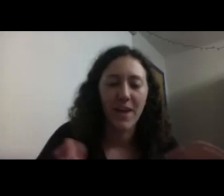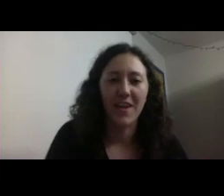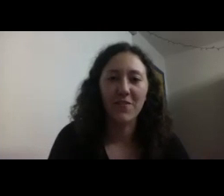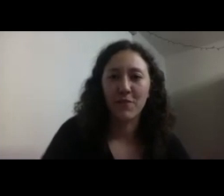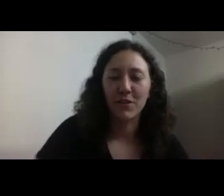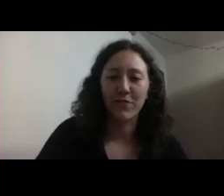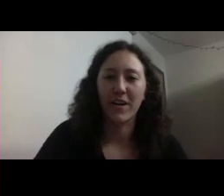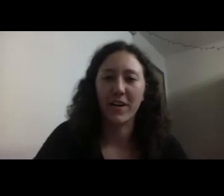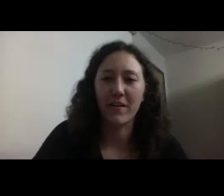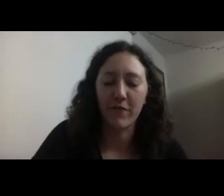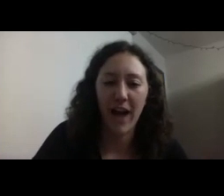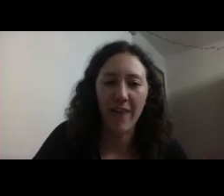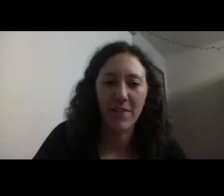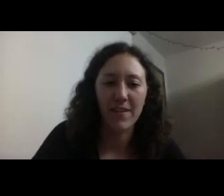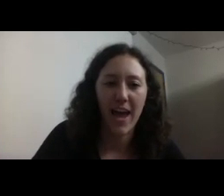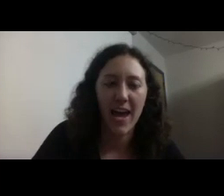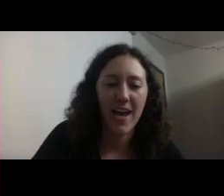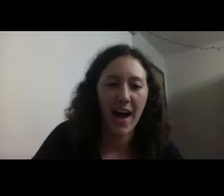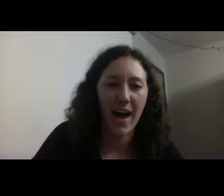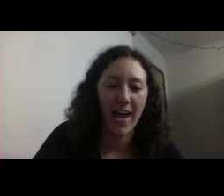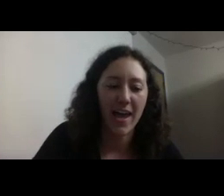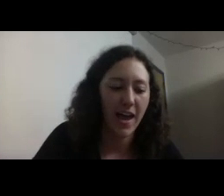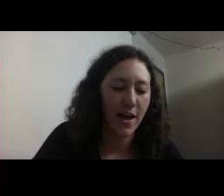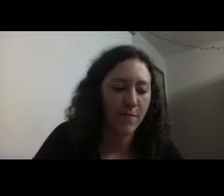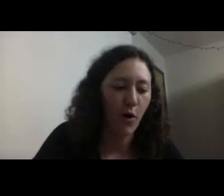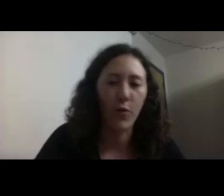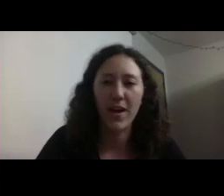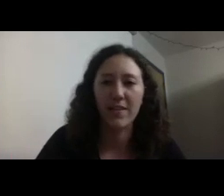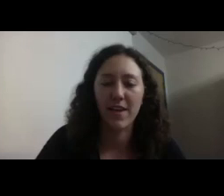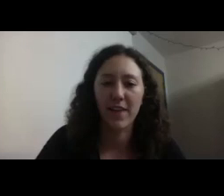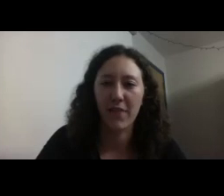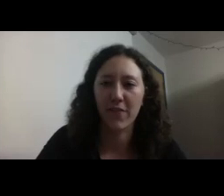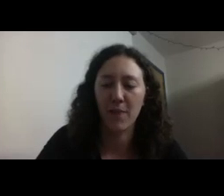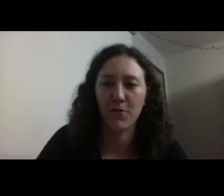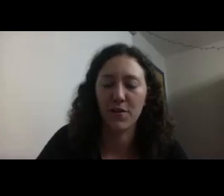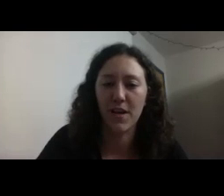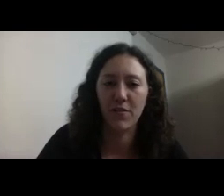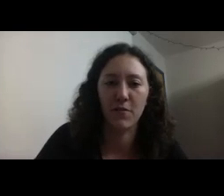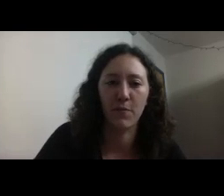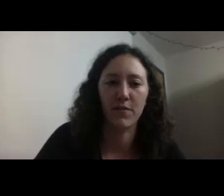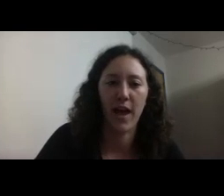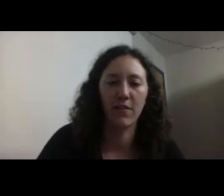Thank you for having me today am always excited for an opportunity to present